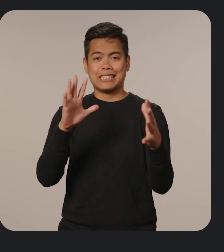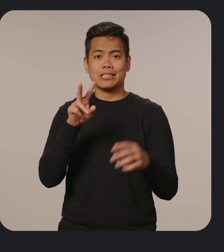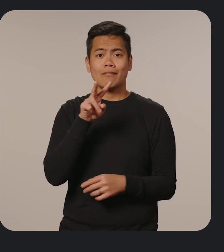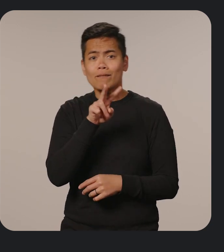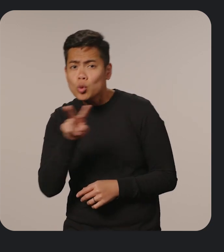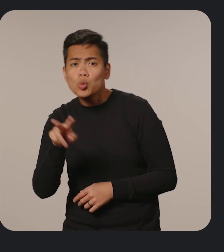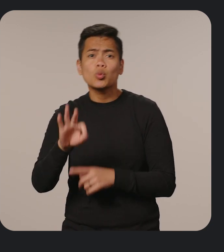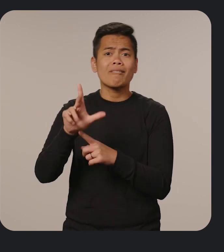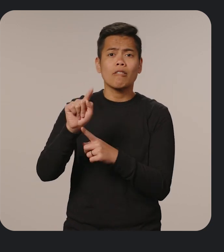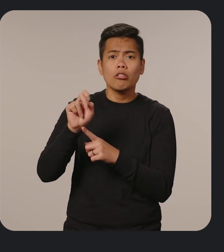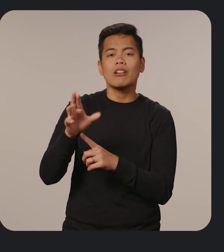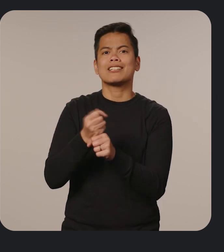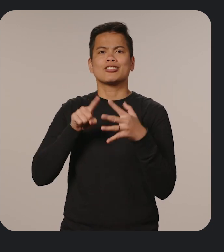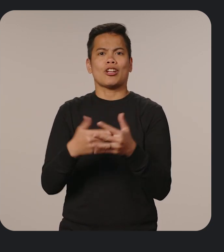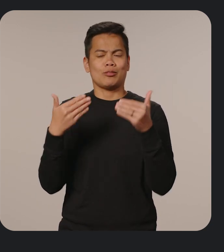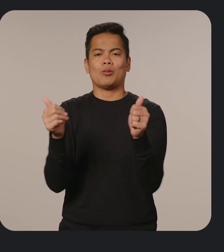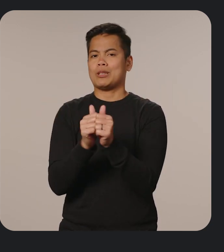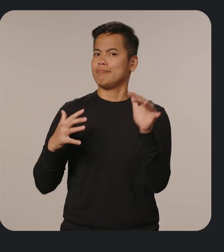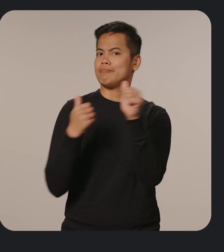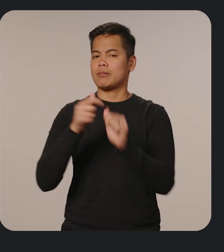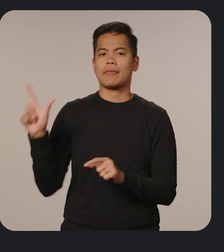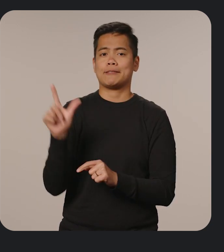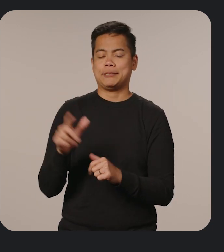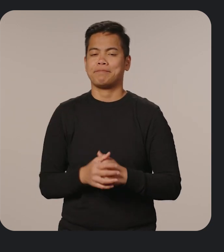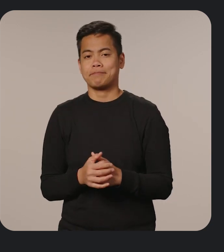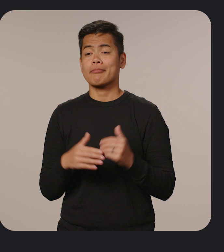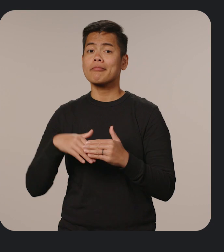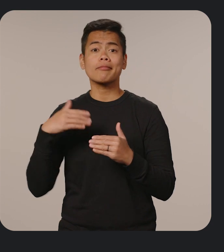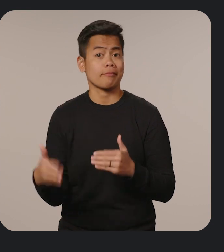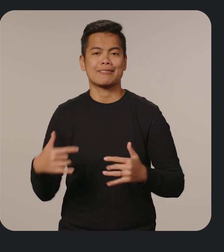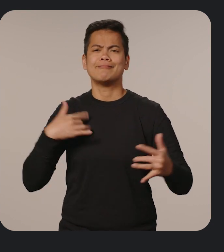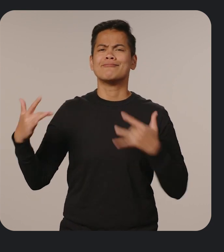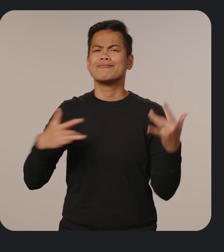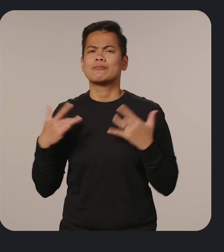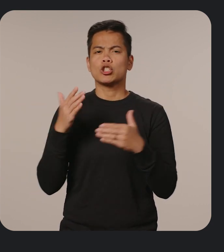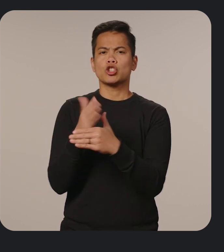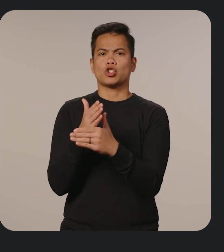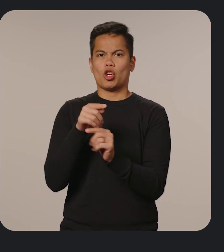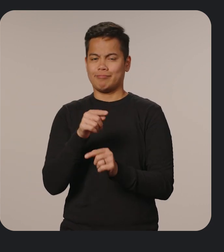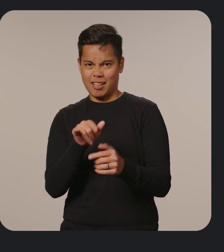and get started with the updated libraries. Next up, I'm excited to share these features that